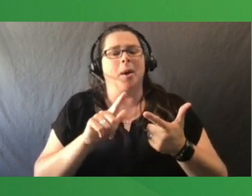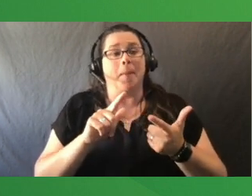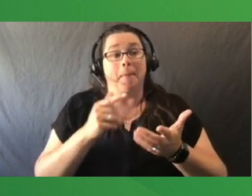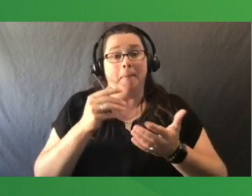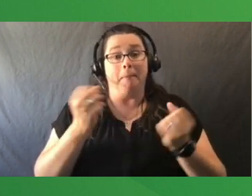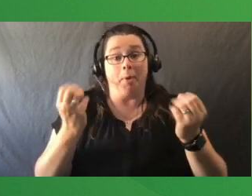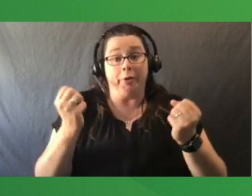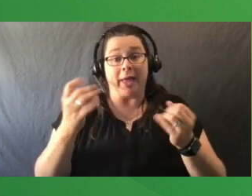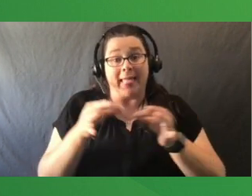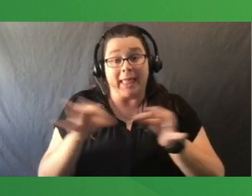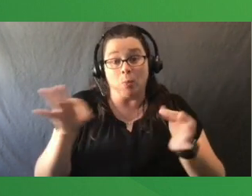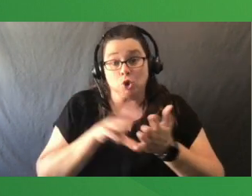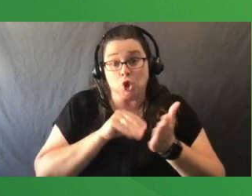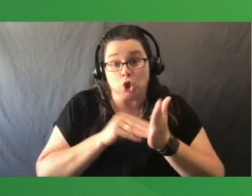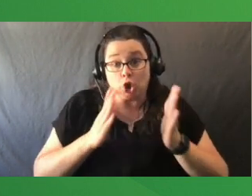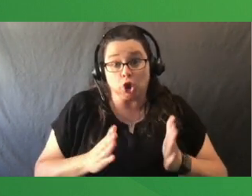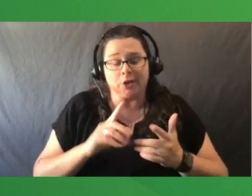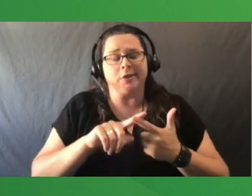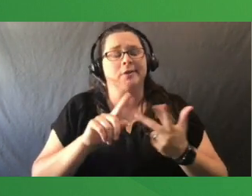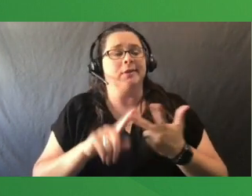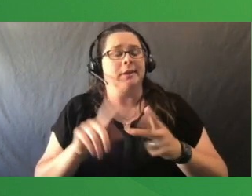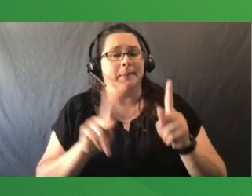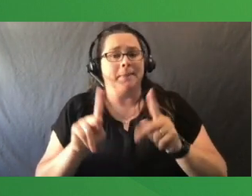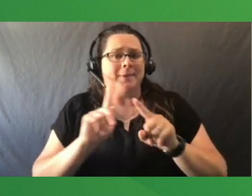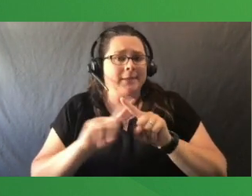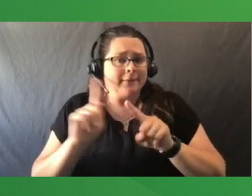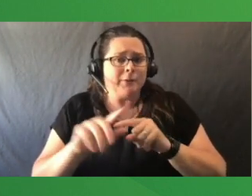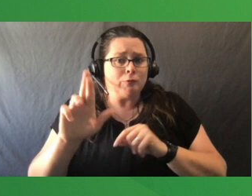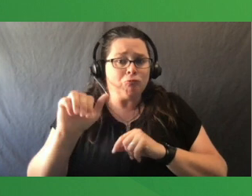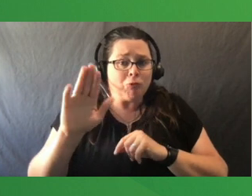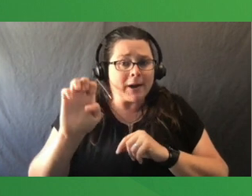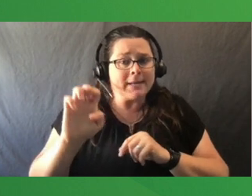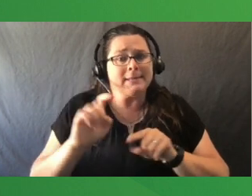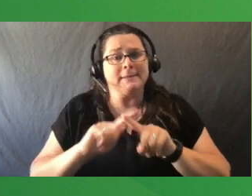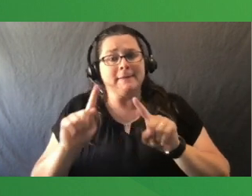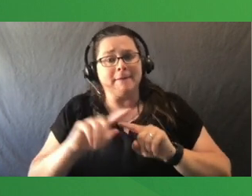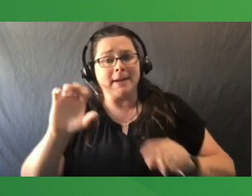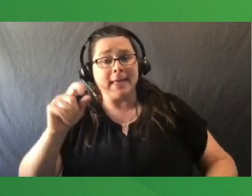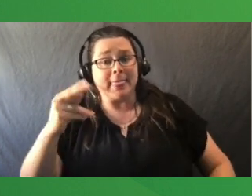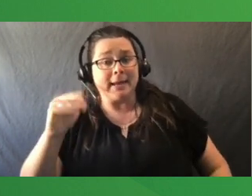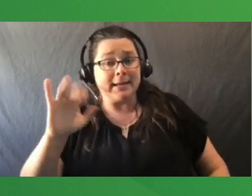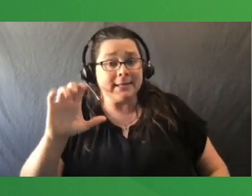of different races and ethnicities, those were also in No Child Left Behind.